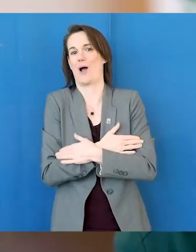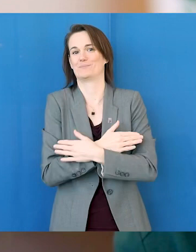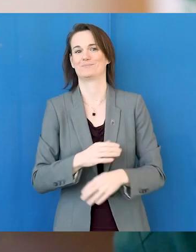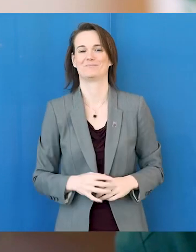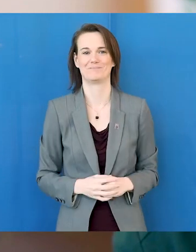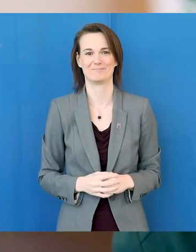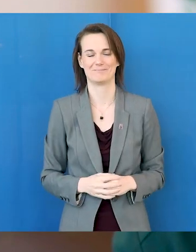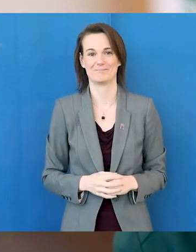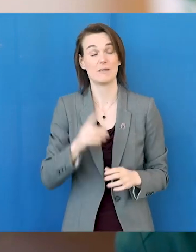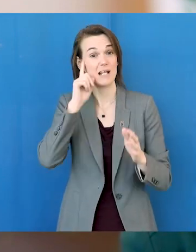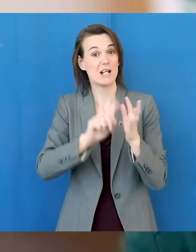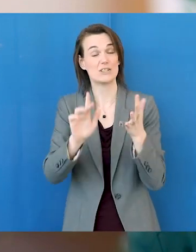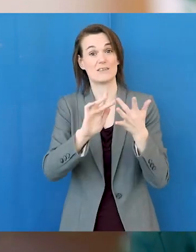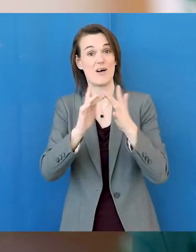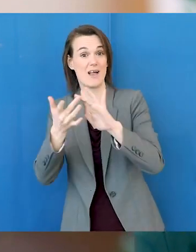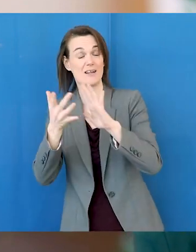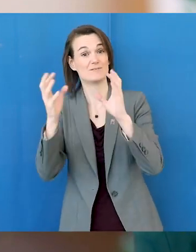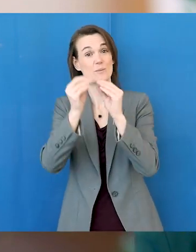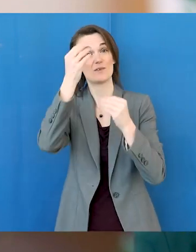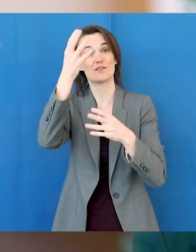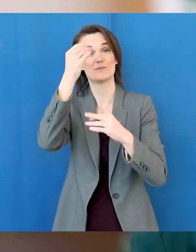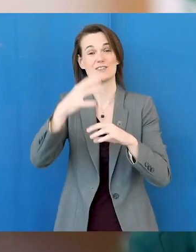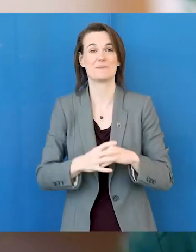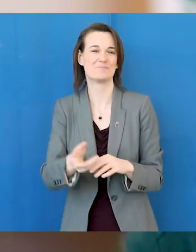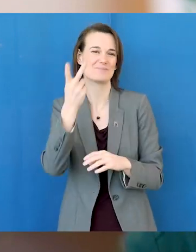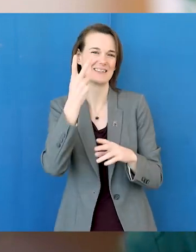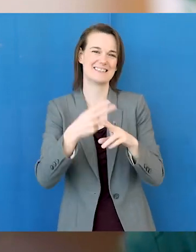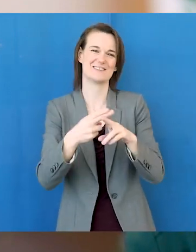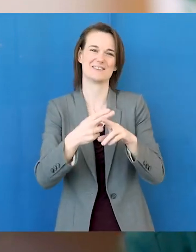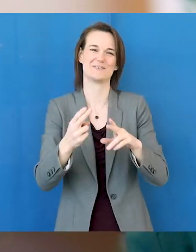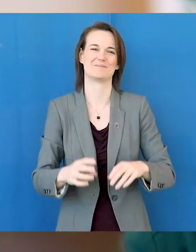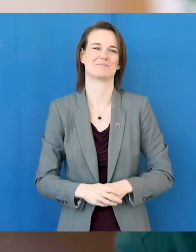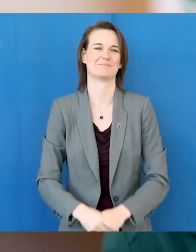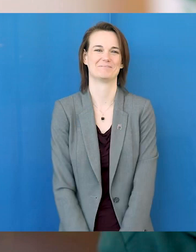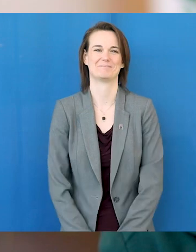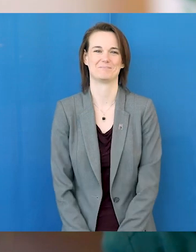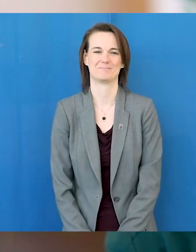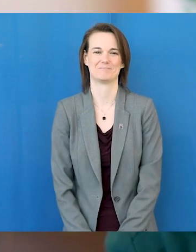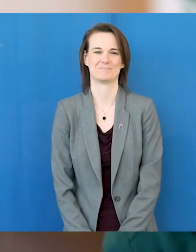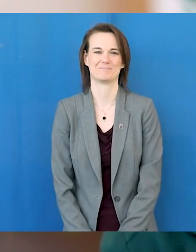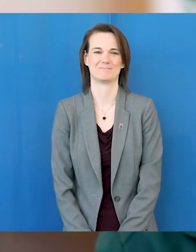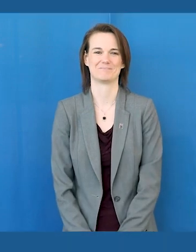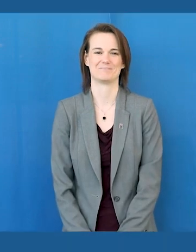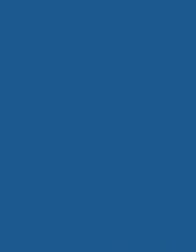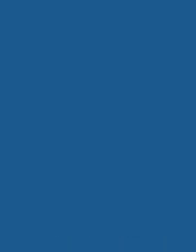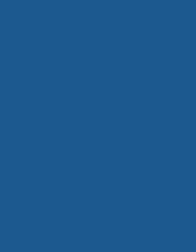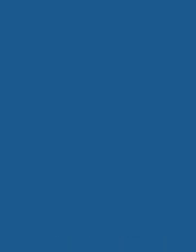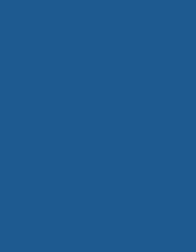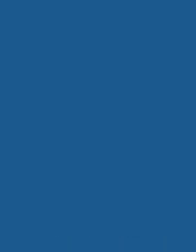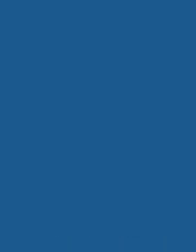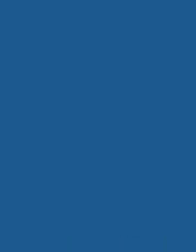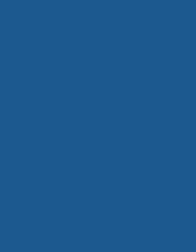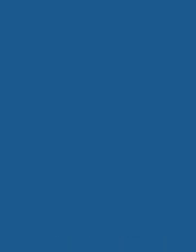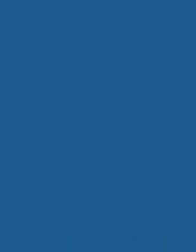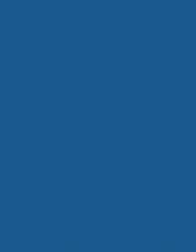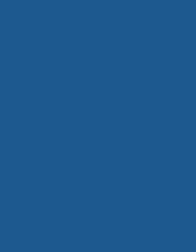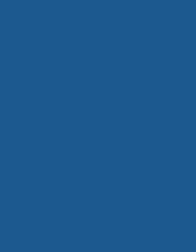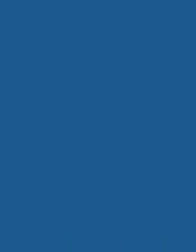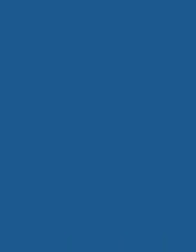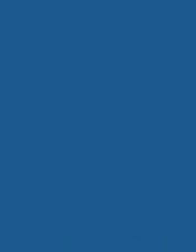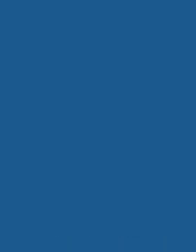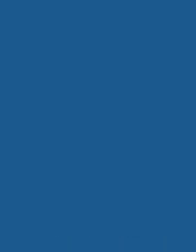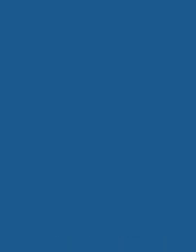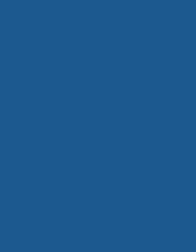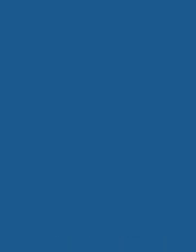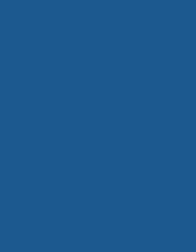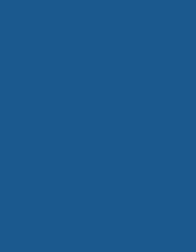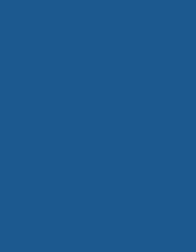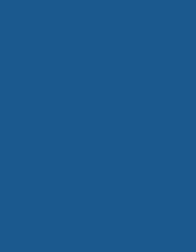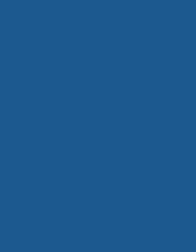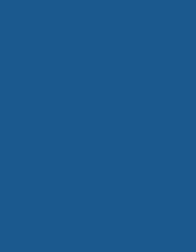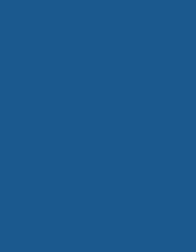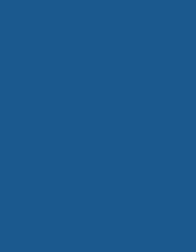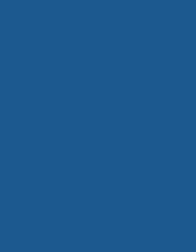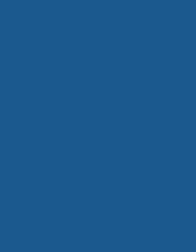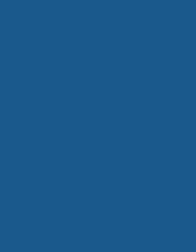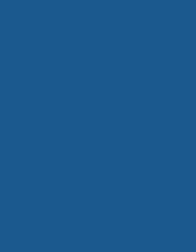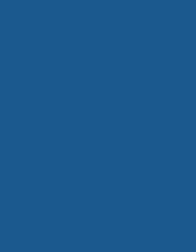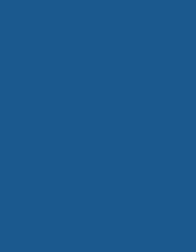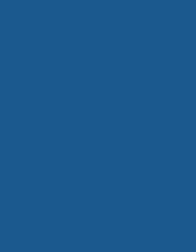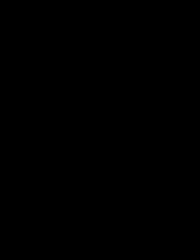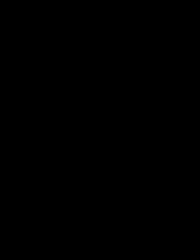You can visit nscc.ca/achieve to learn more. I hope to see you soon!